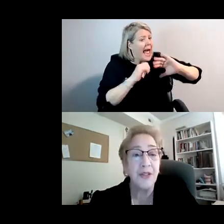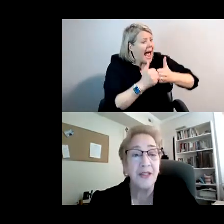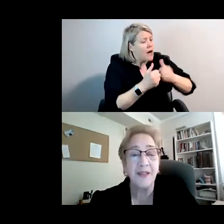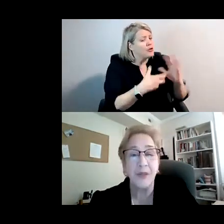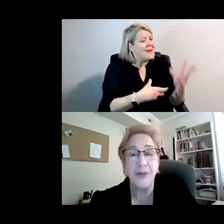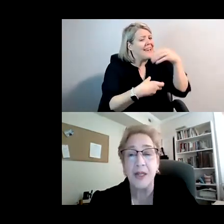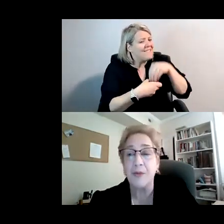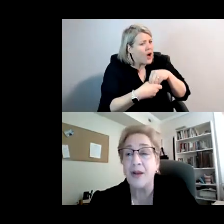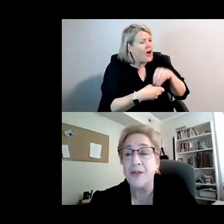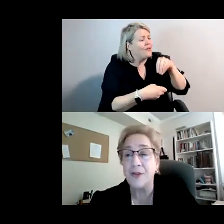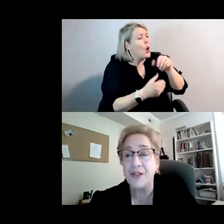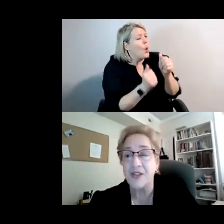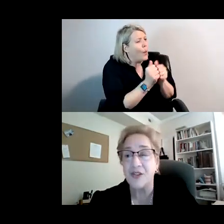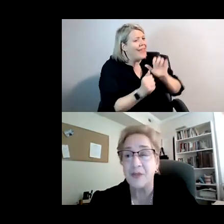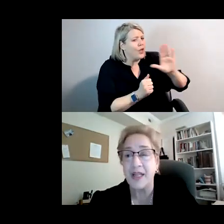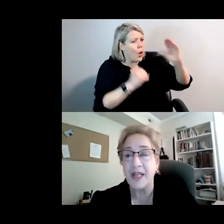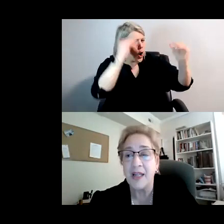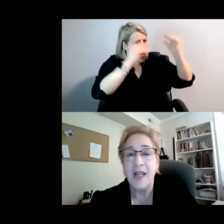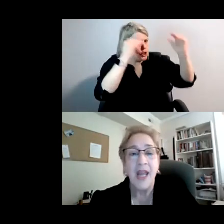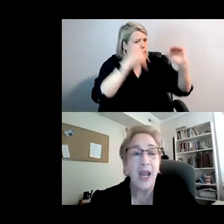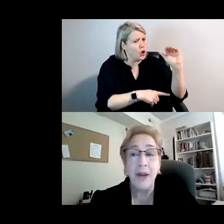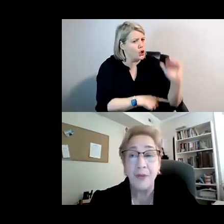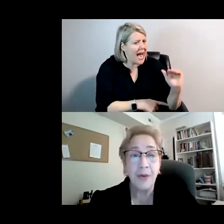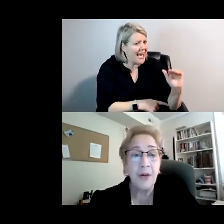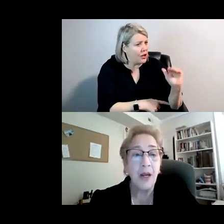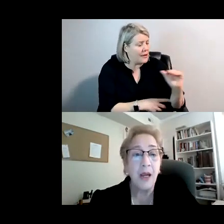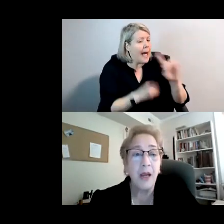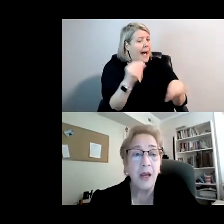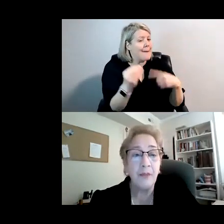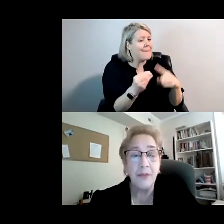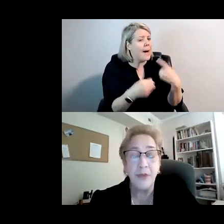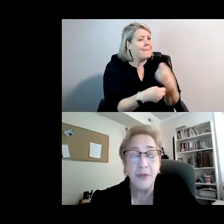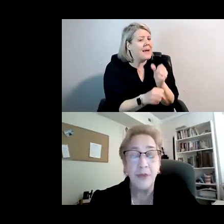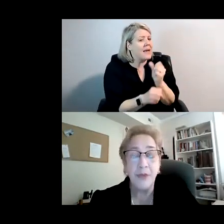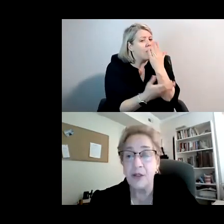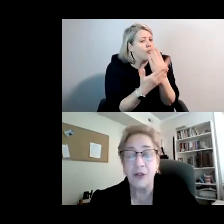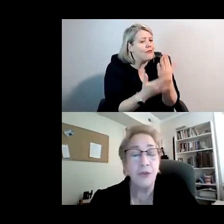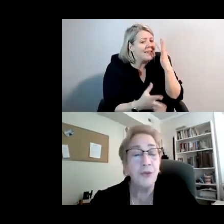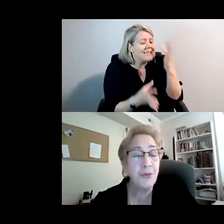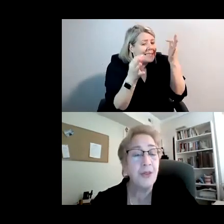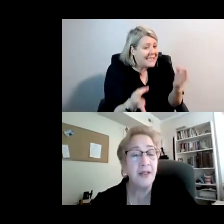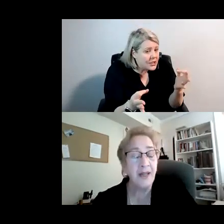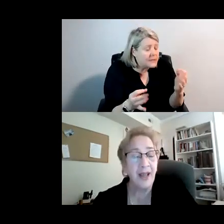with a disability around their decision-making. However, you know, you'll do it